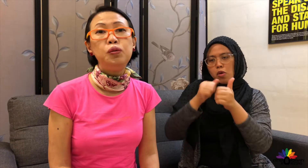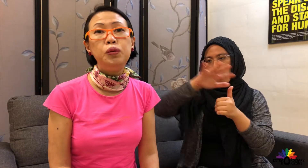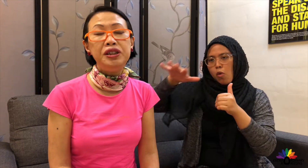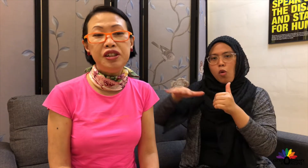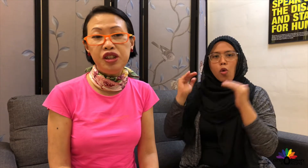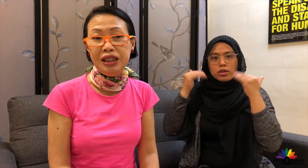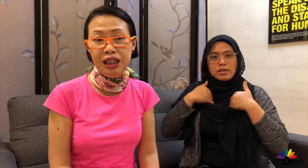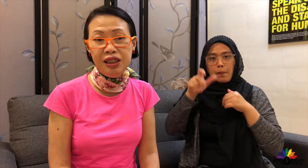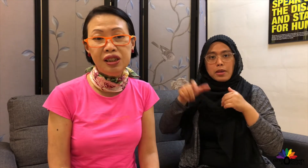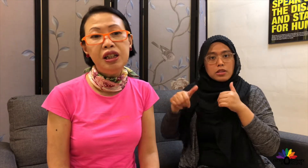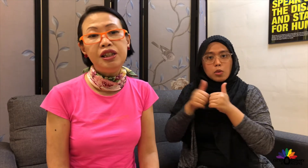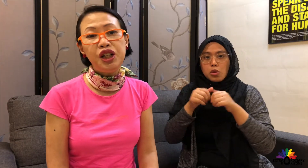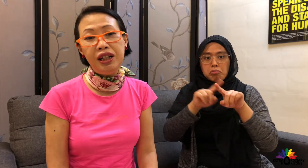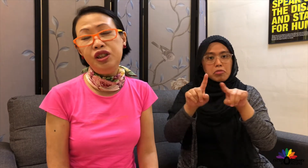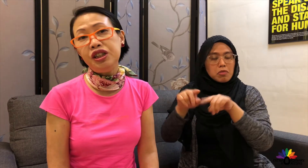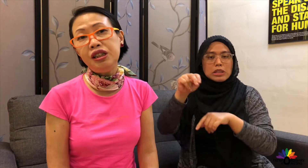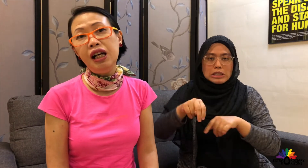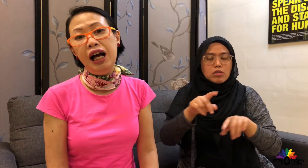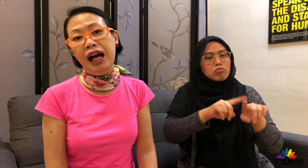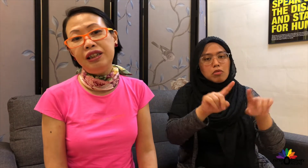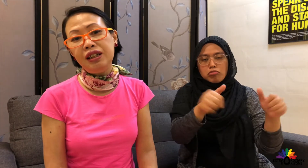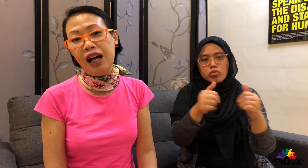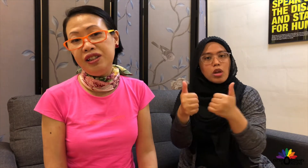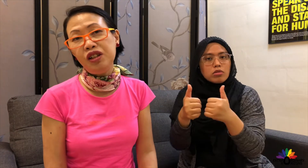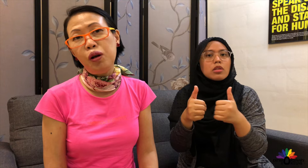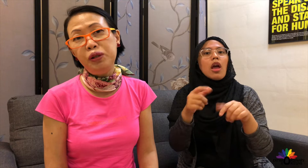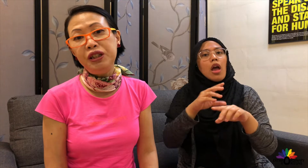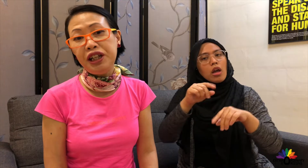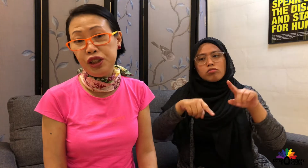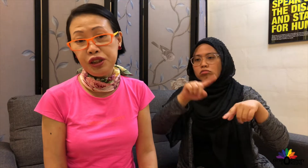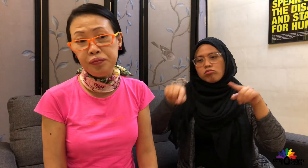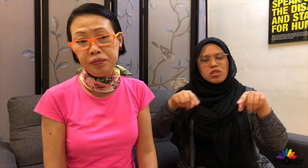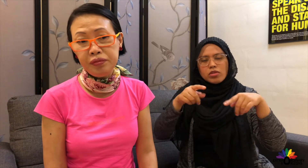with different needs, challenges and kinds of communication.